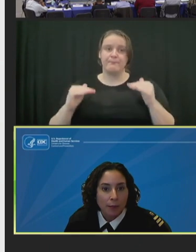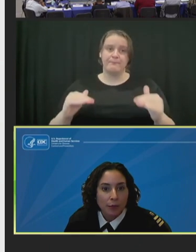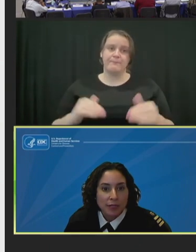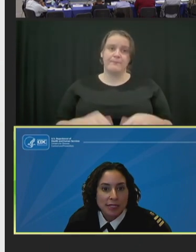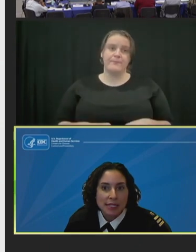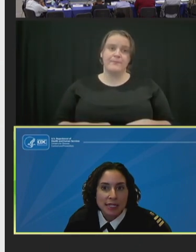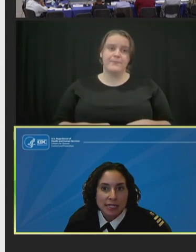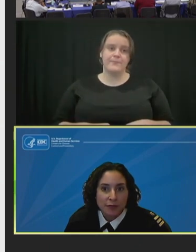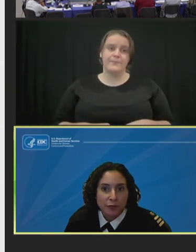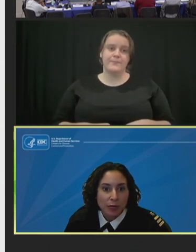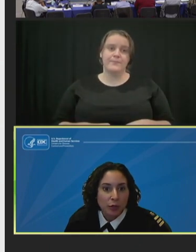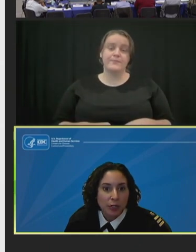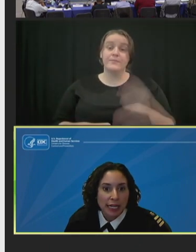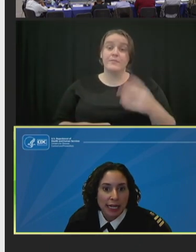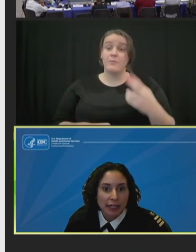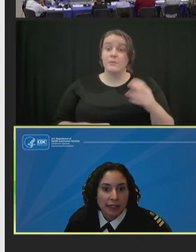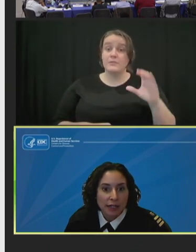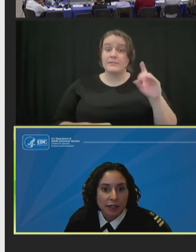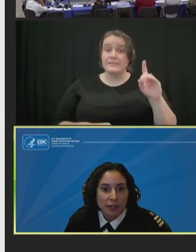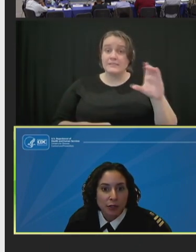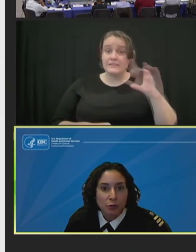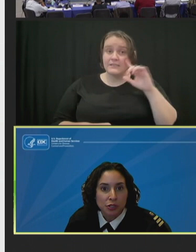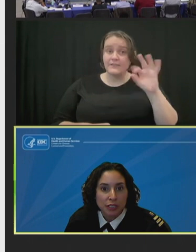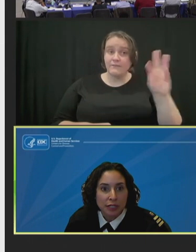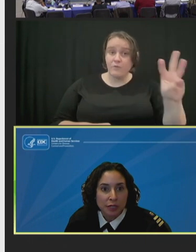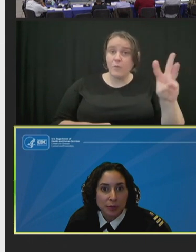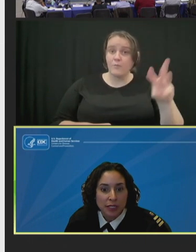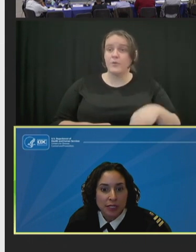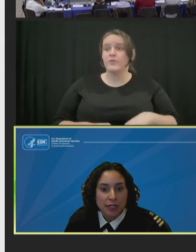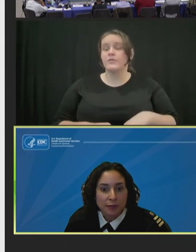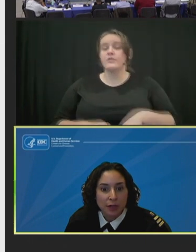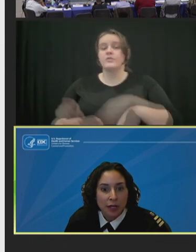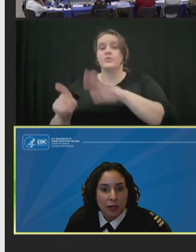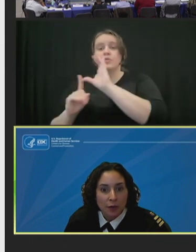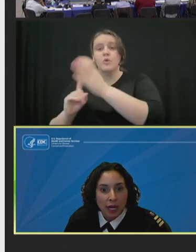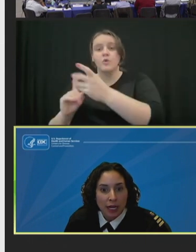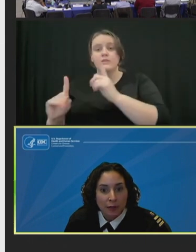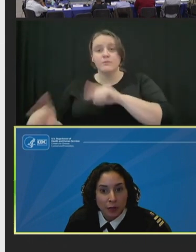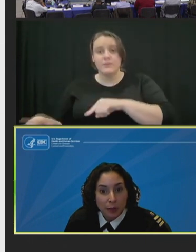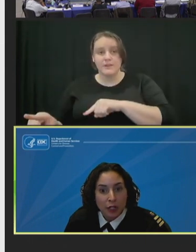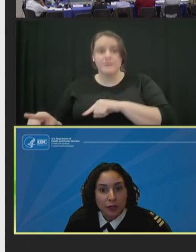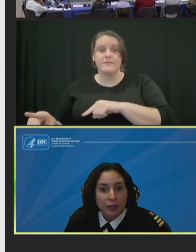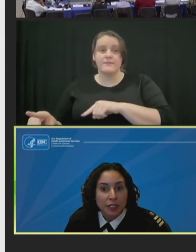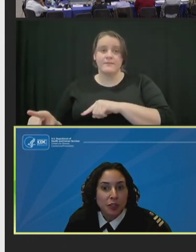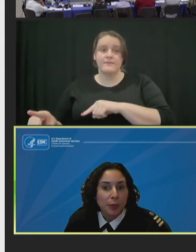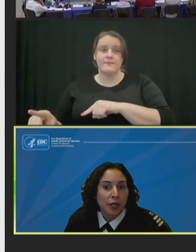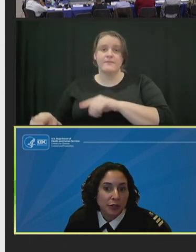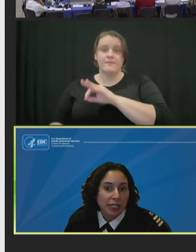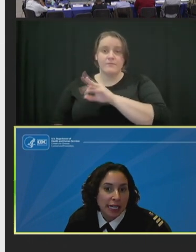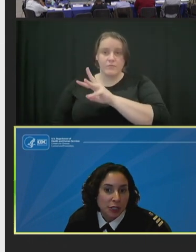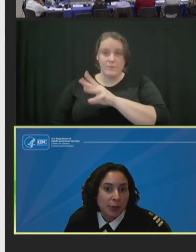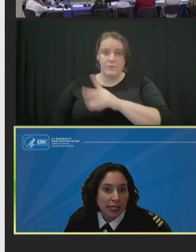Both the CDC framework and the Culturally Responsive framework feature partner engagement